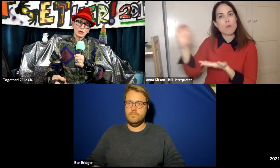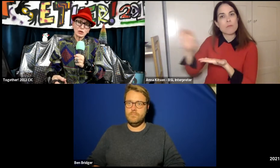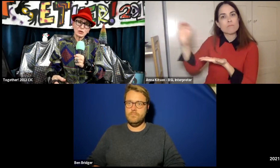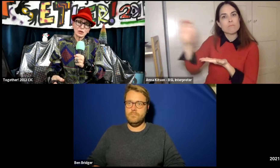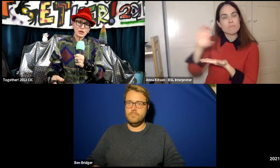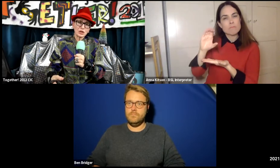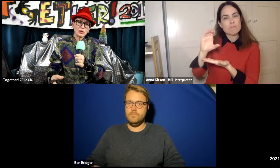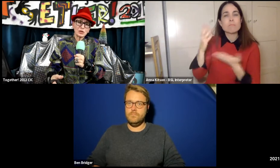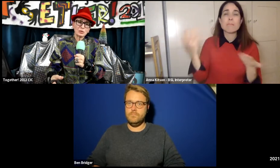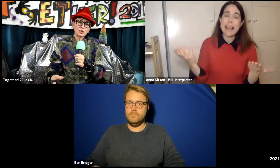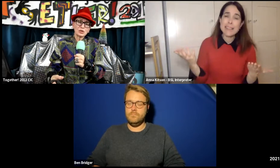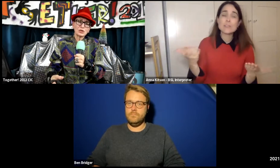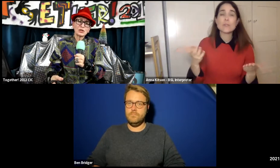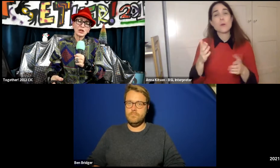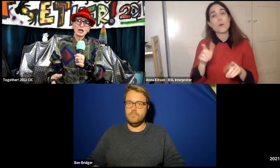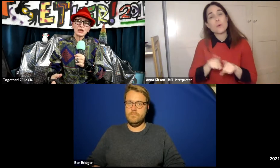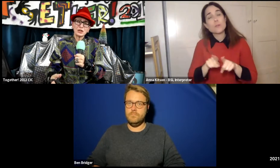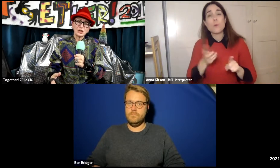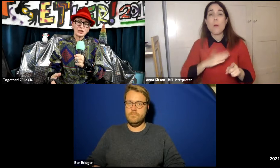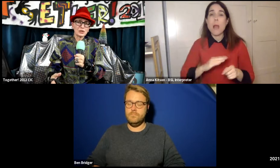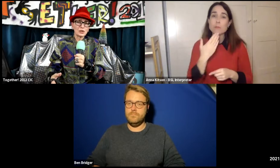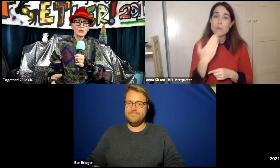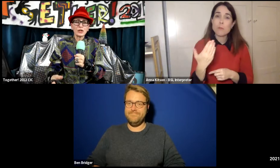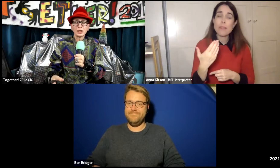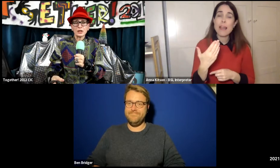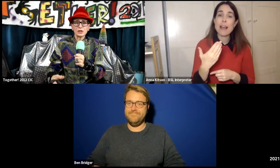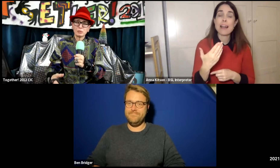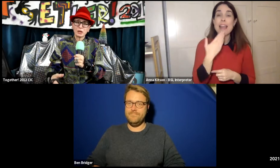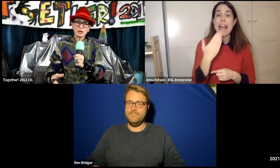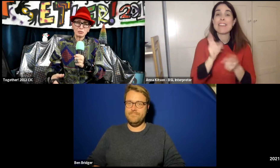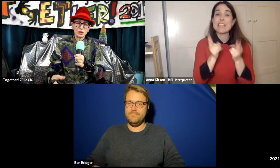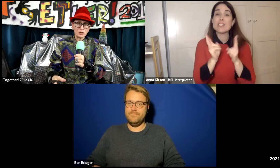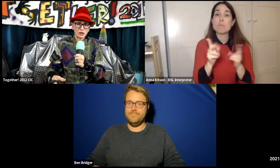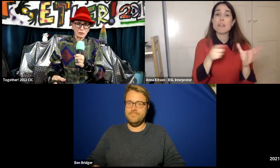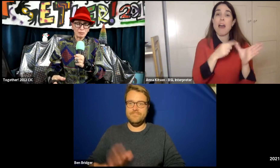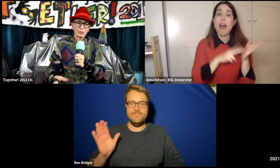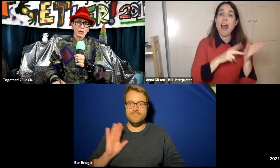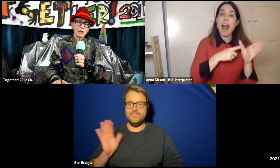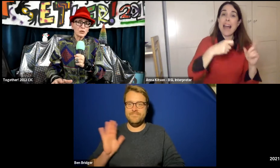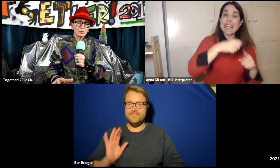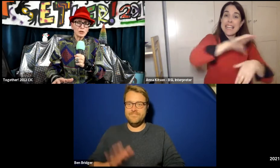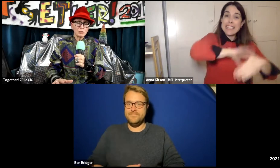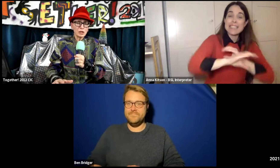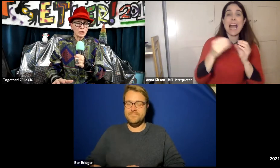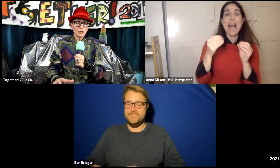like to thank our interpreters, Anna Kitson and Ben Bridger. If I'm speaking